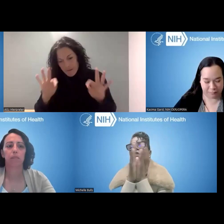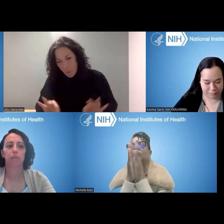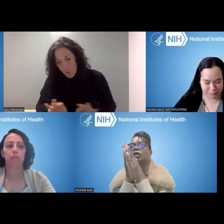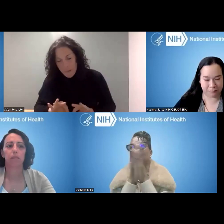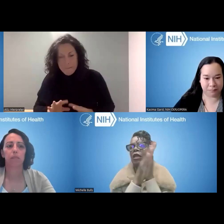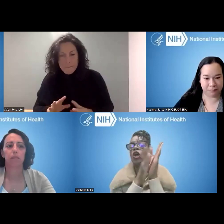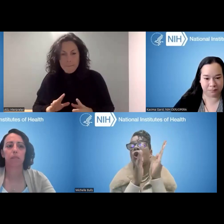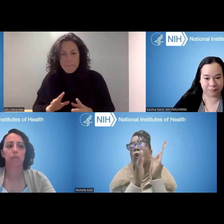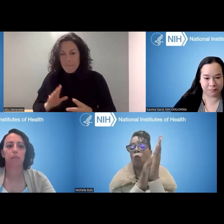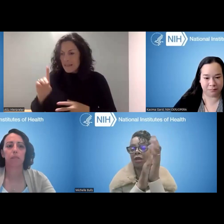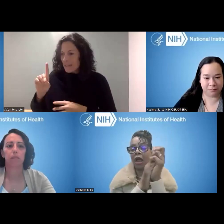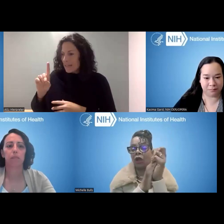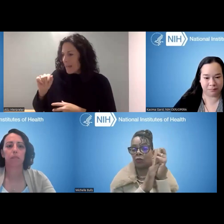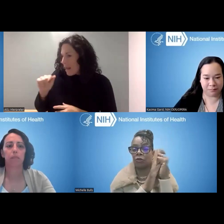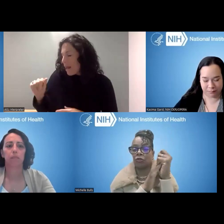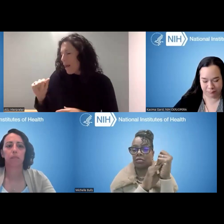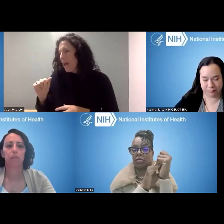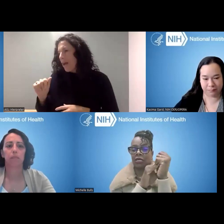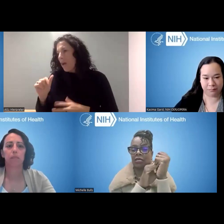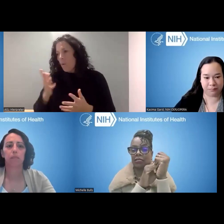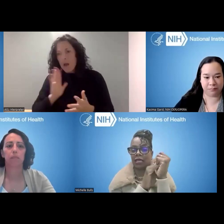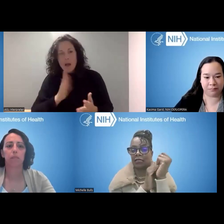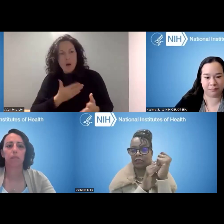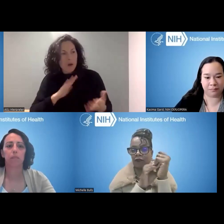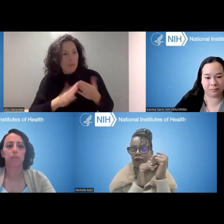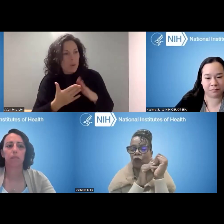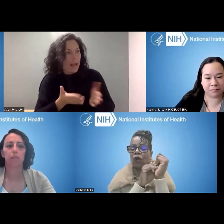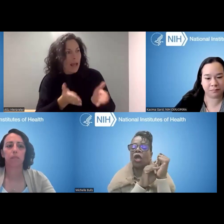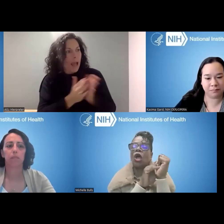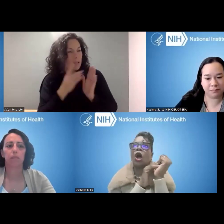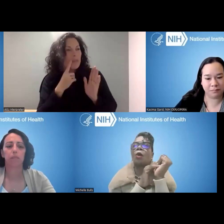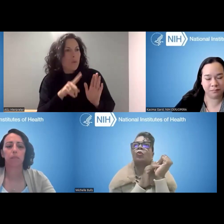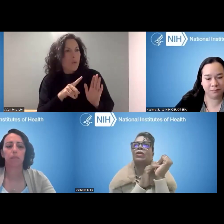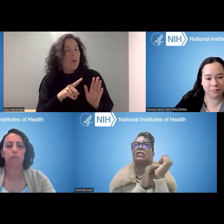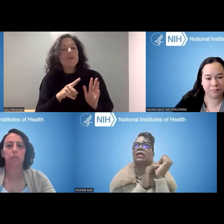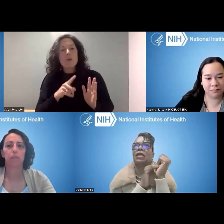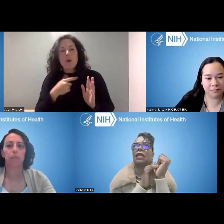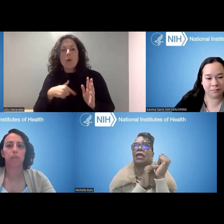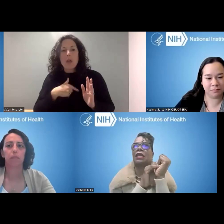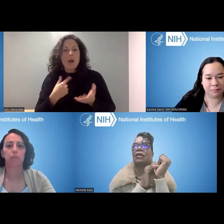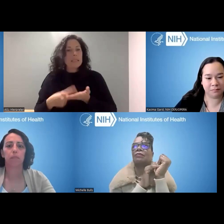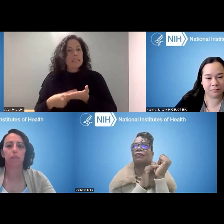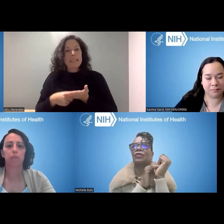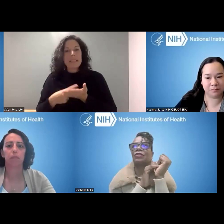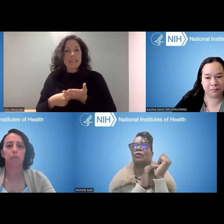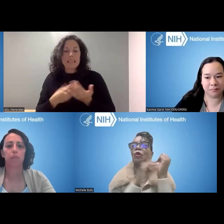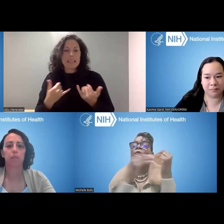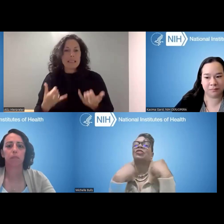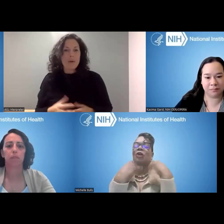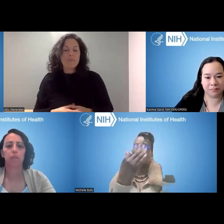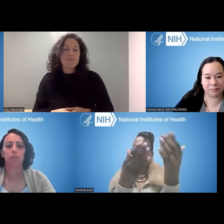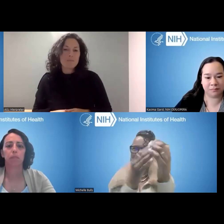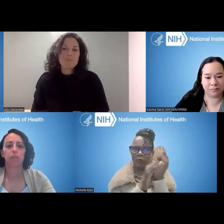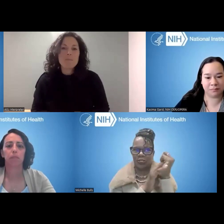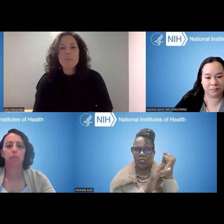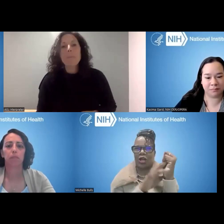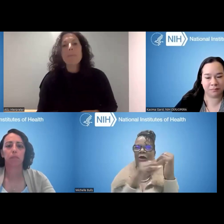and looking at what our community is asking for. We did a ... what we thought a yeoman's job